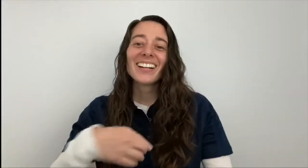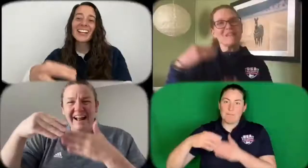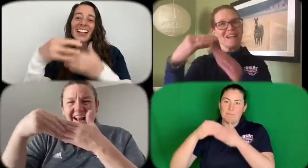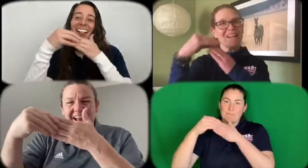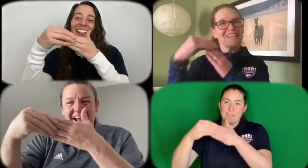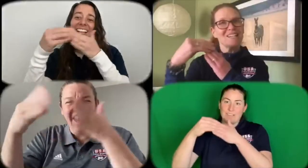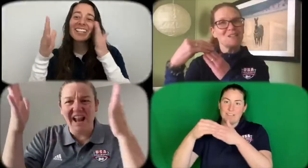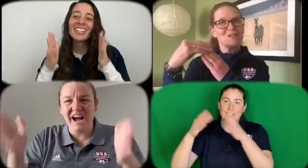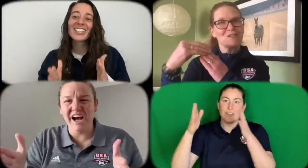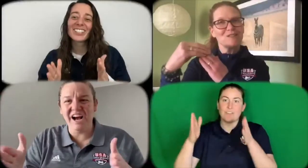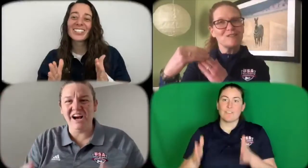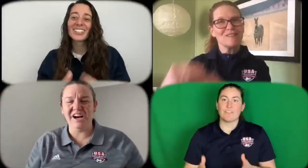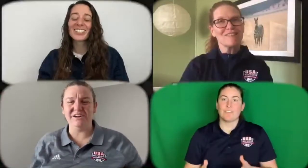I'm a leader.